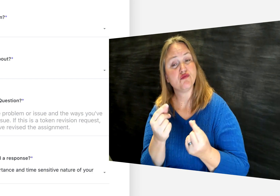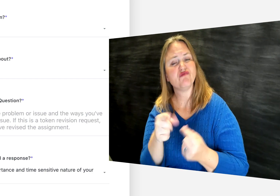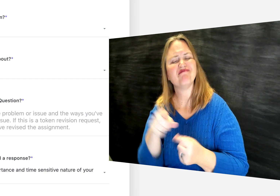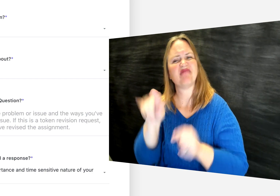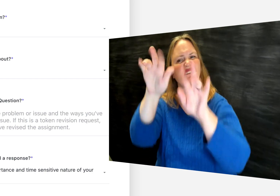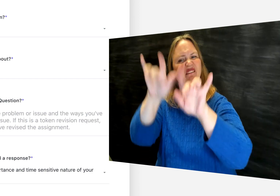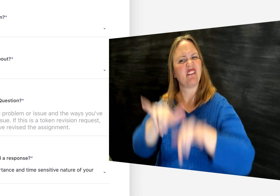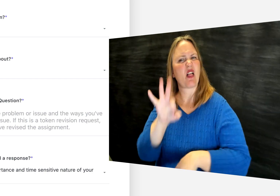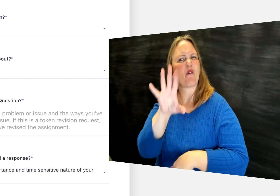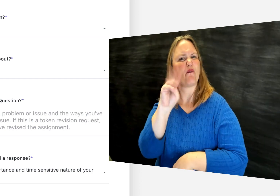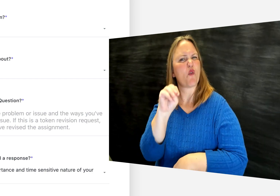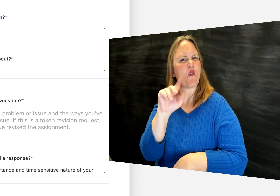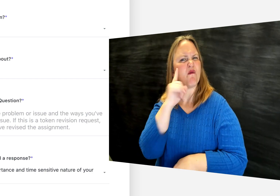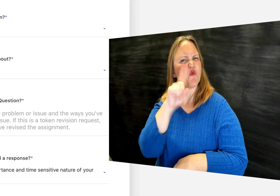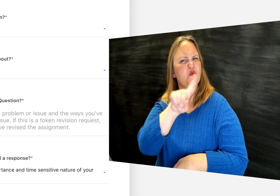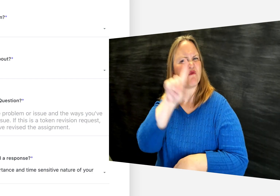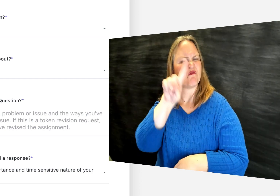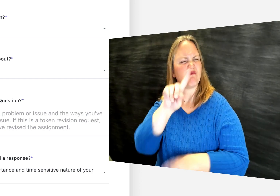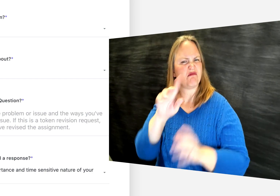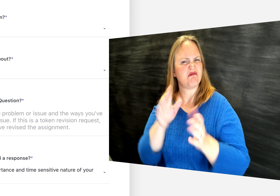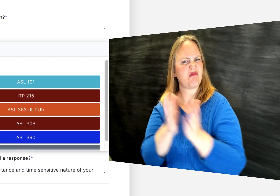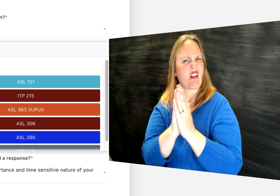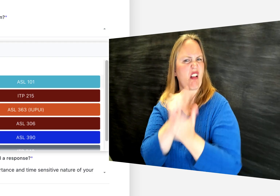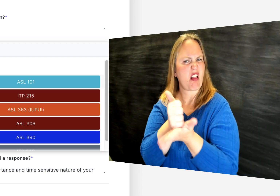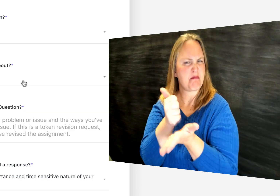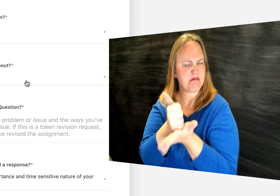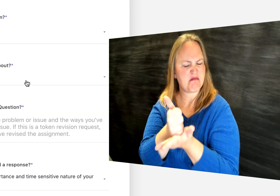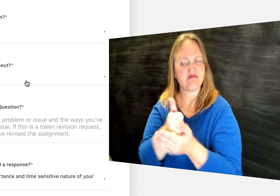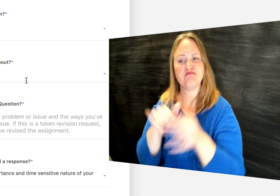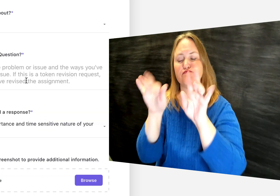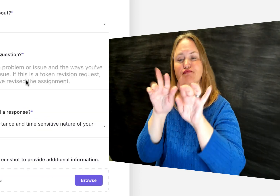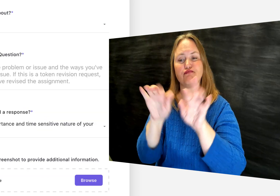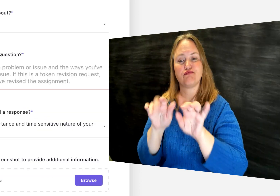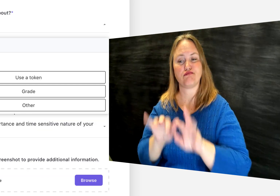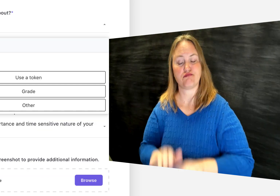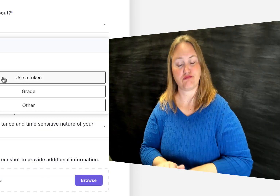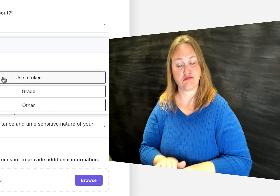This request form is connected to my ClickUp account.